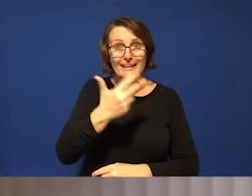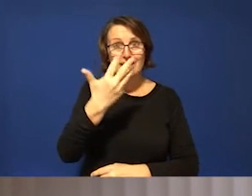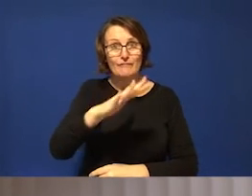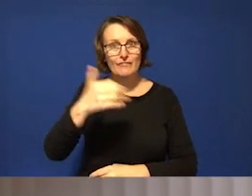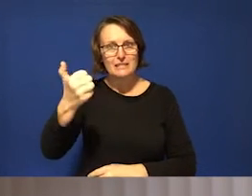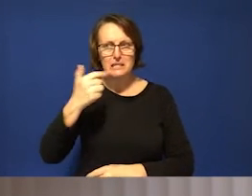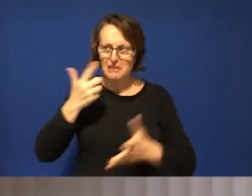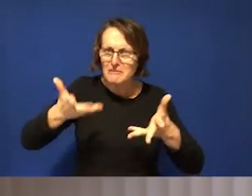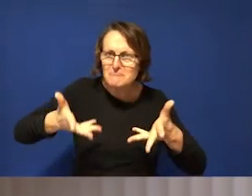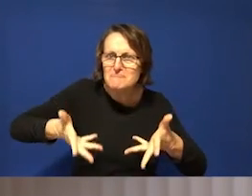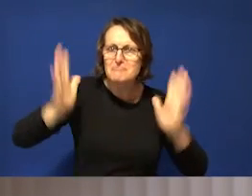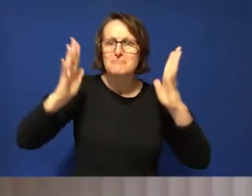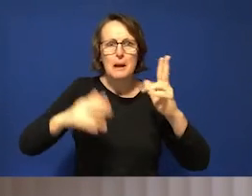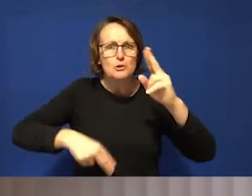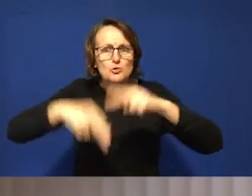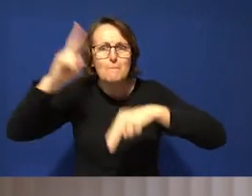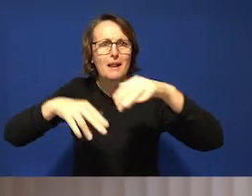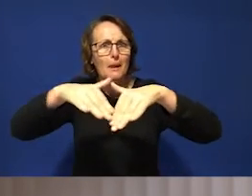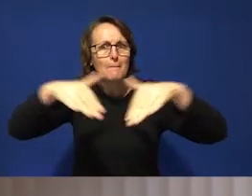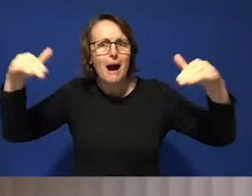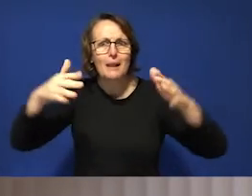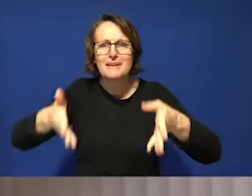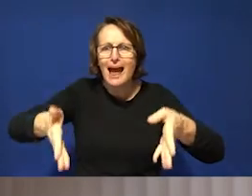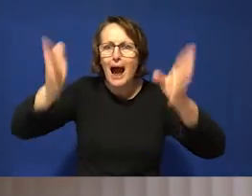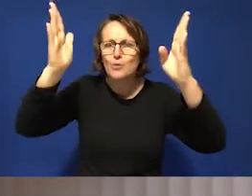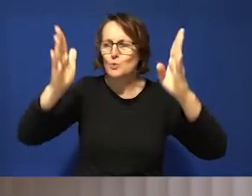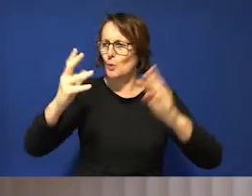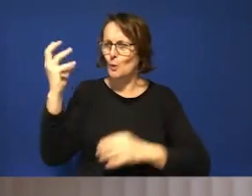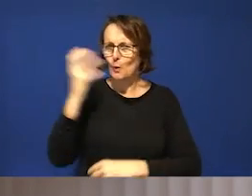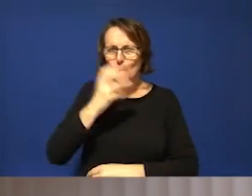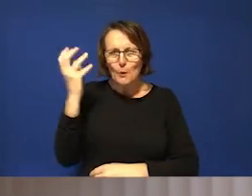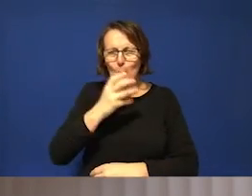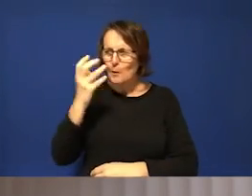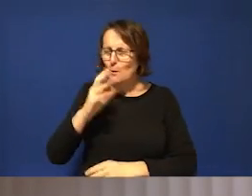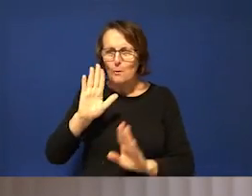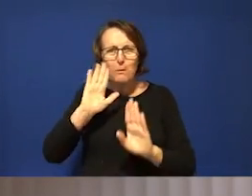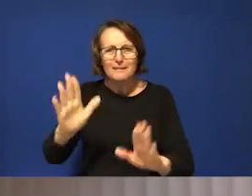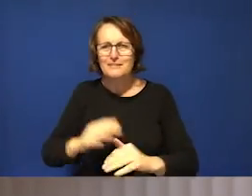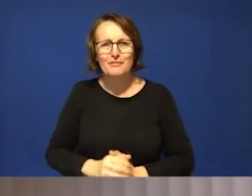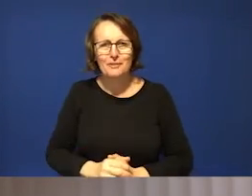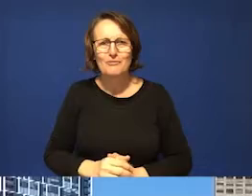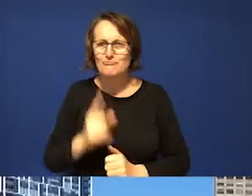for a little colony. I mean, enormous vision, really, and a lot of guts and determination